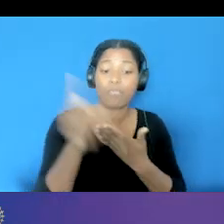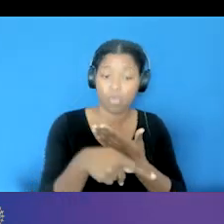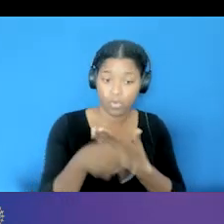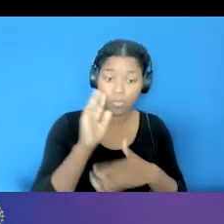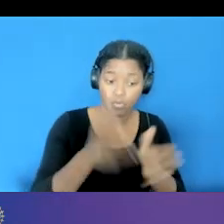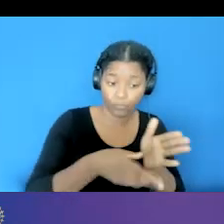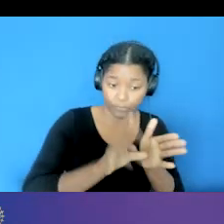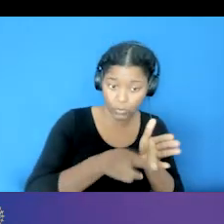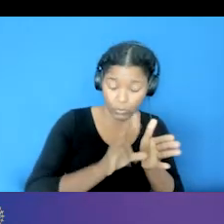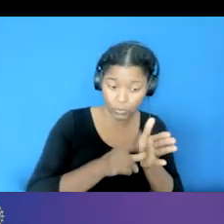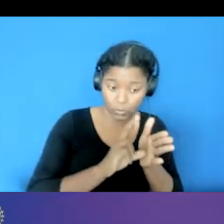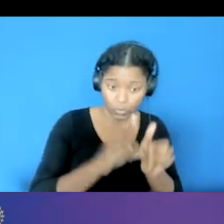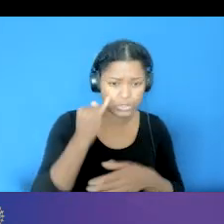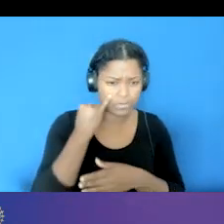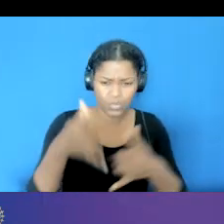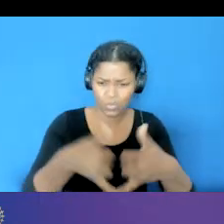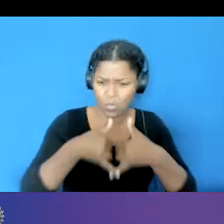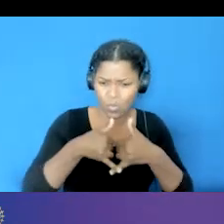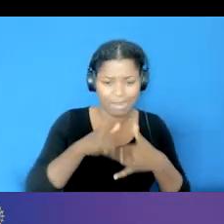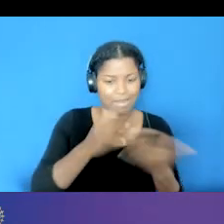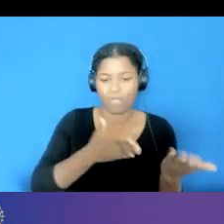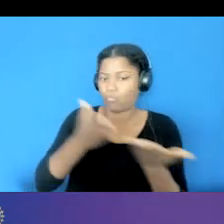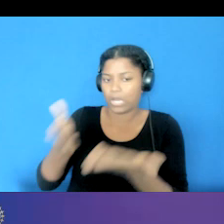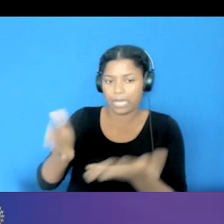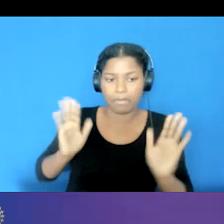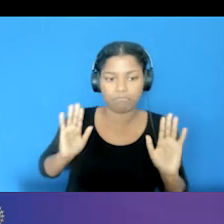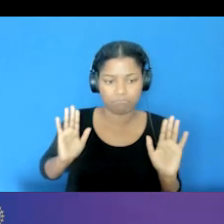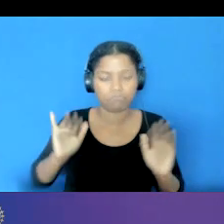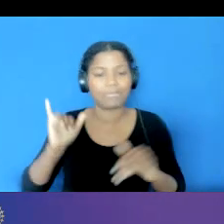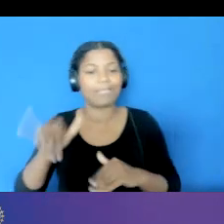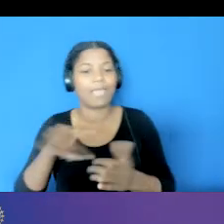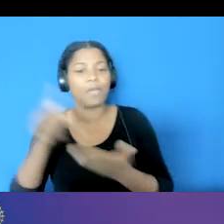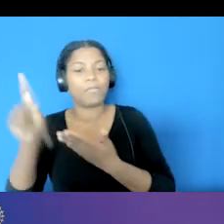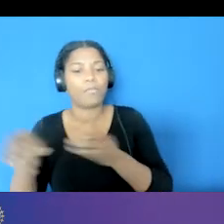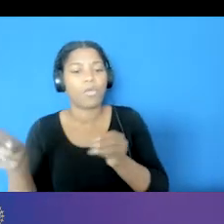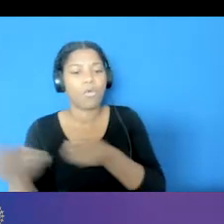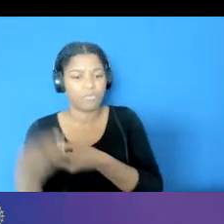If the award is not recommended, the Program Office will disperse a declination letter.